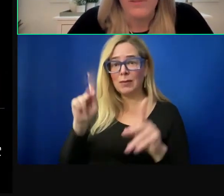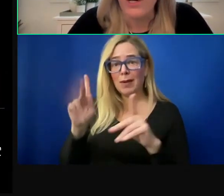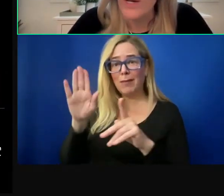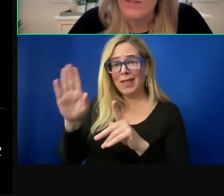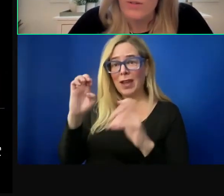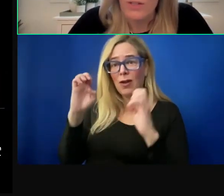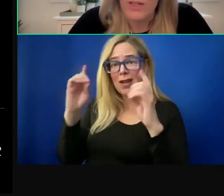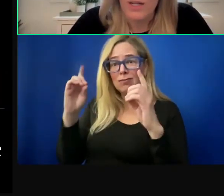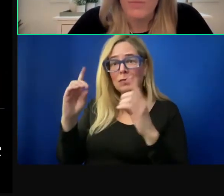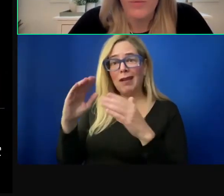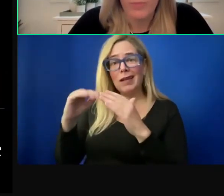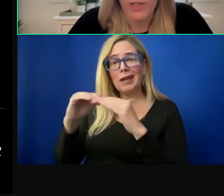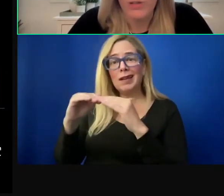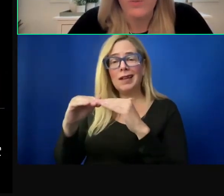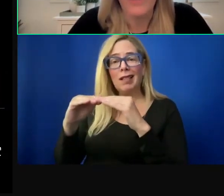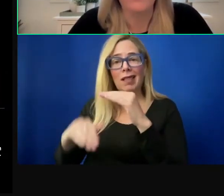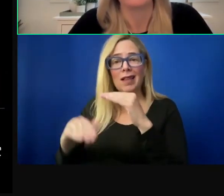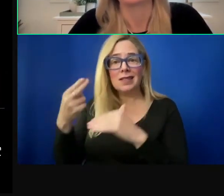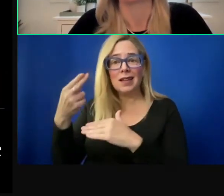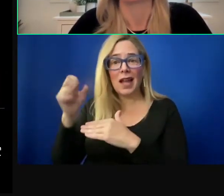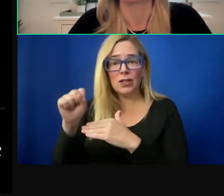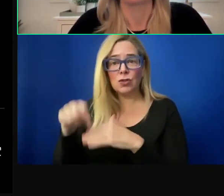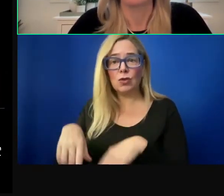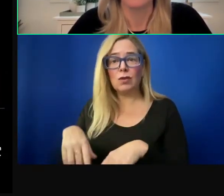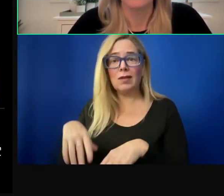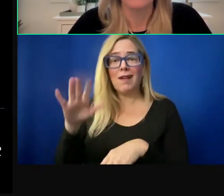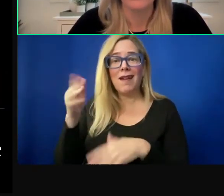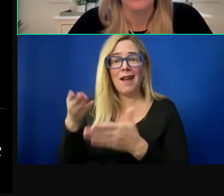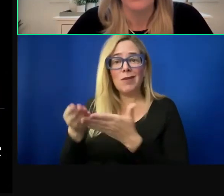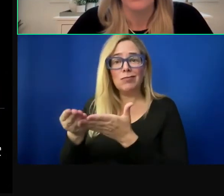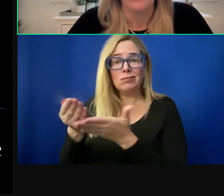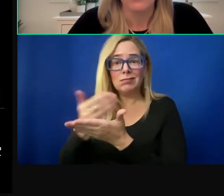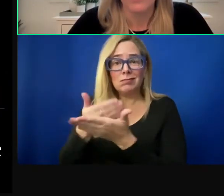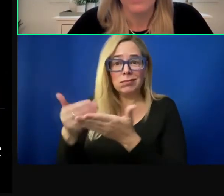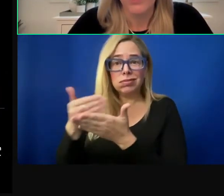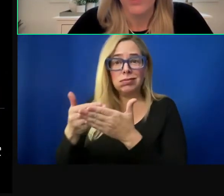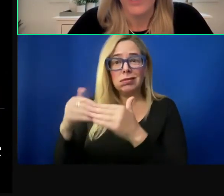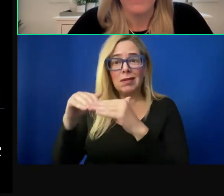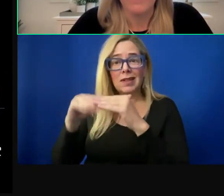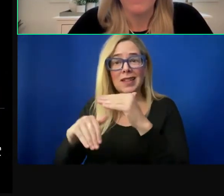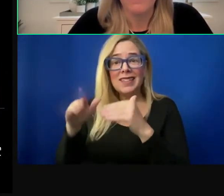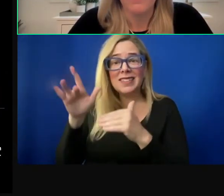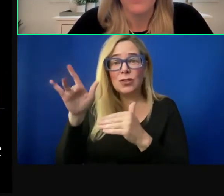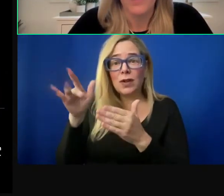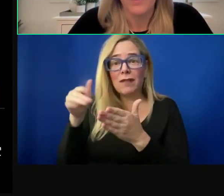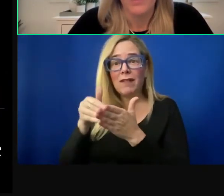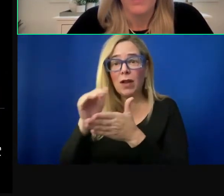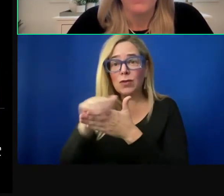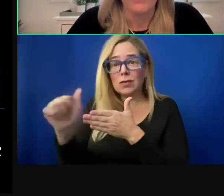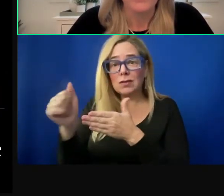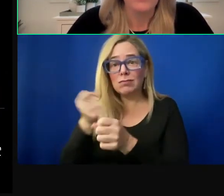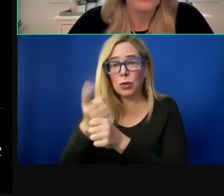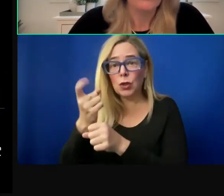have a low household income of below $25,000 per year and are unemployed. But it's also